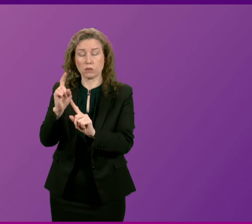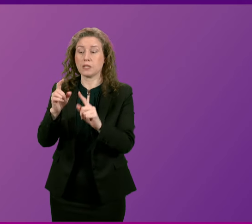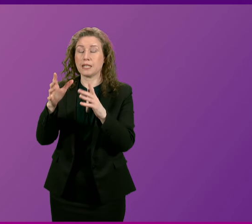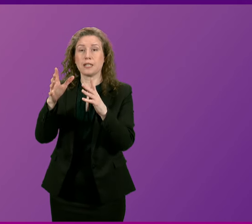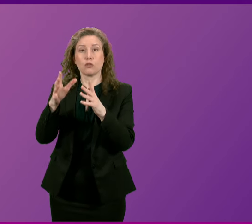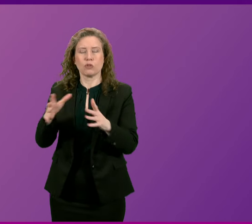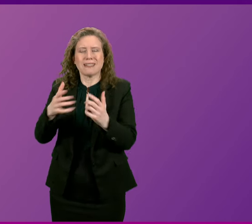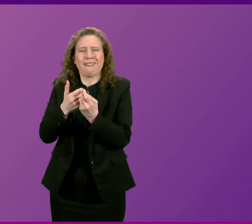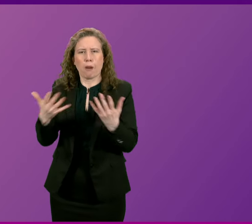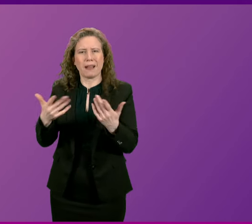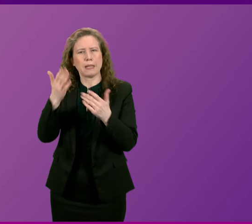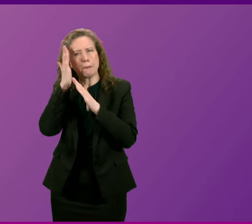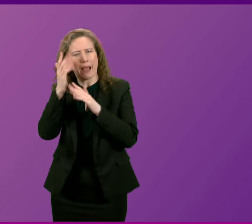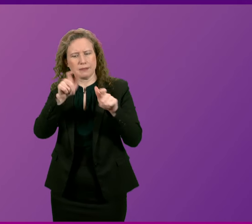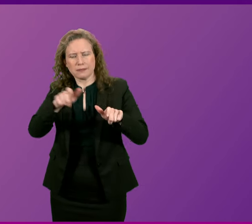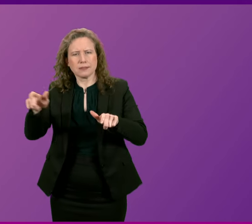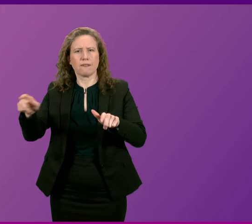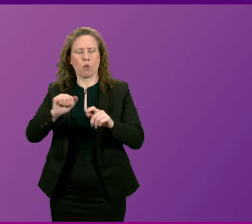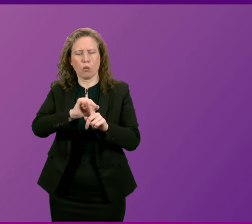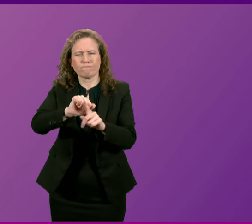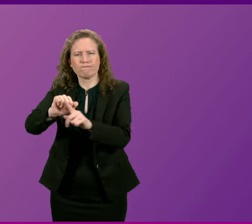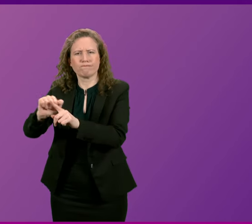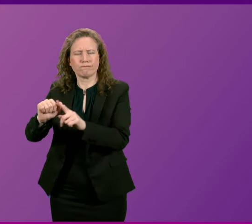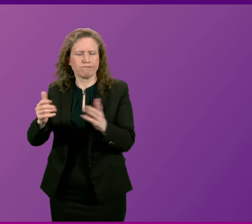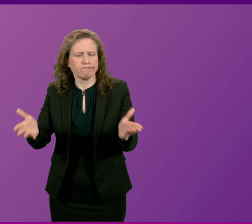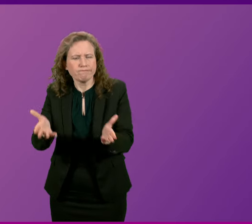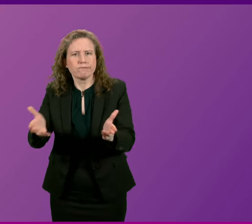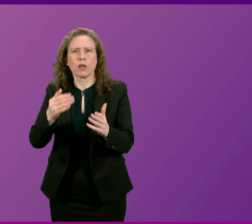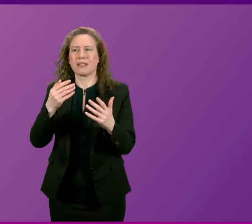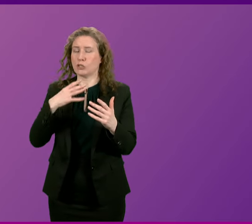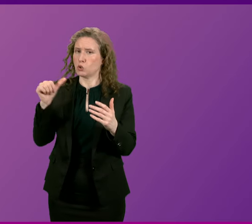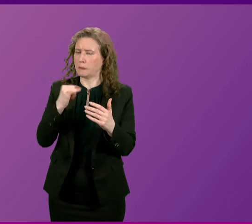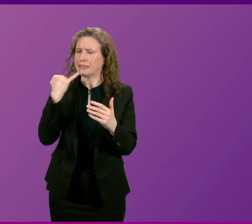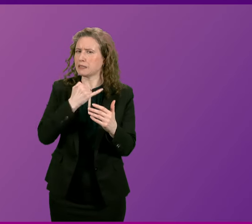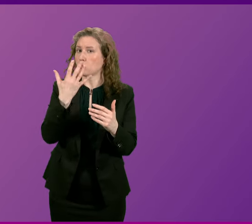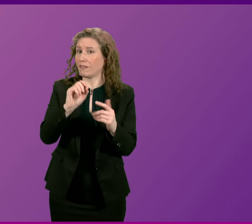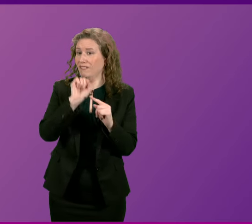of residential rehabilitation beds in Scotland to 650 by 2026.